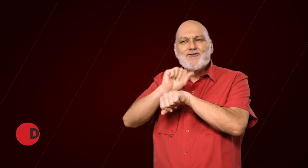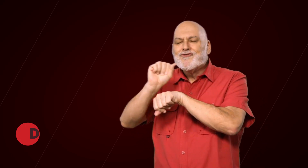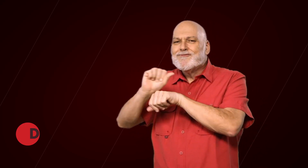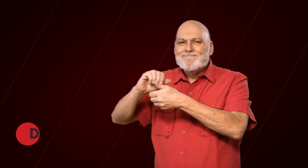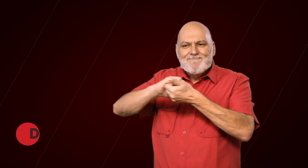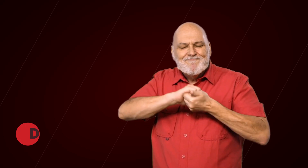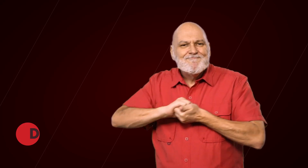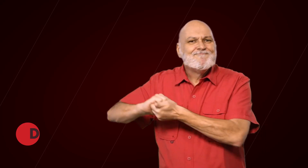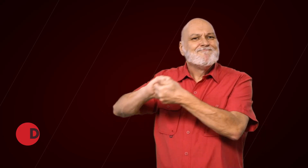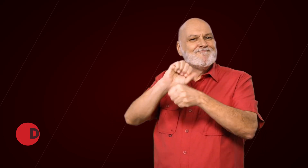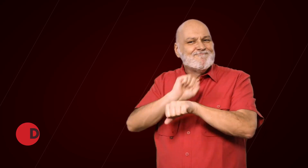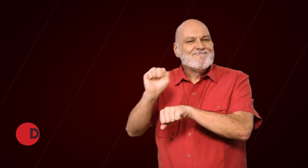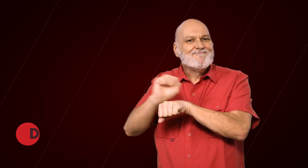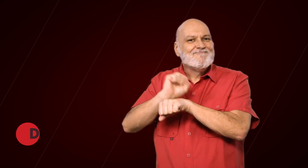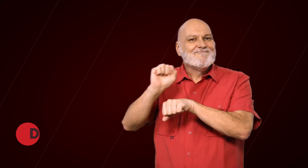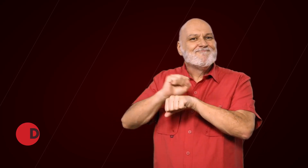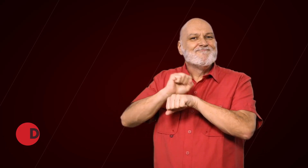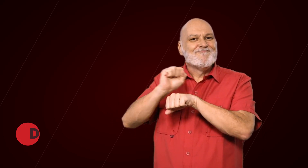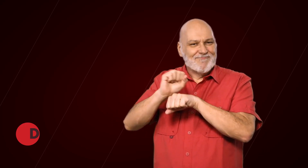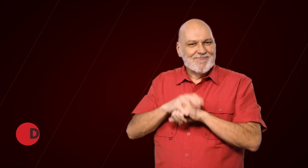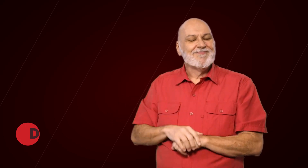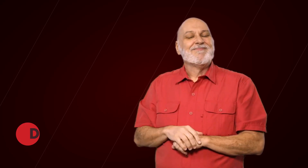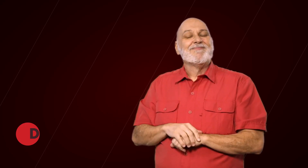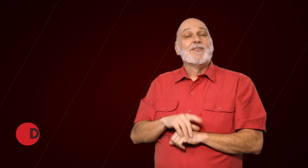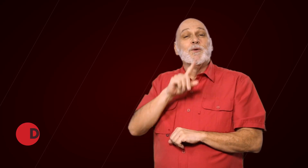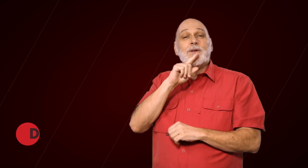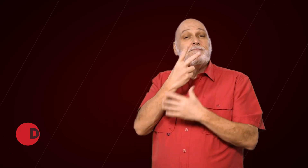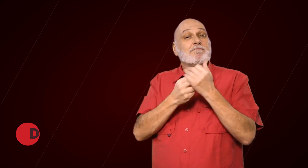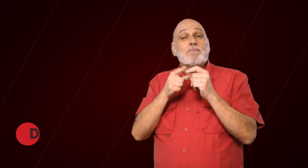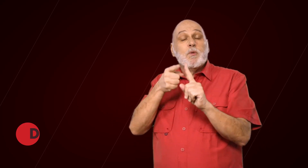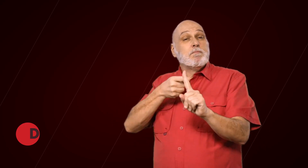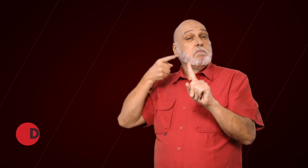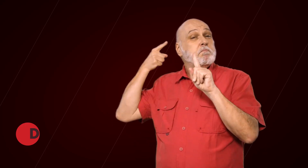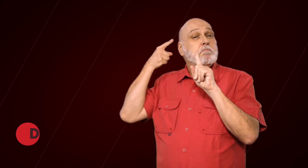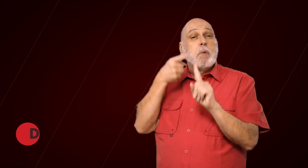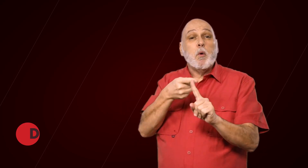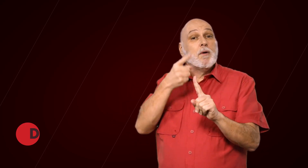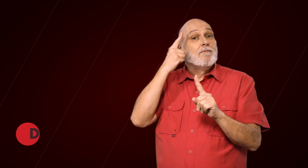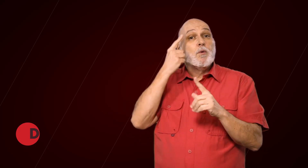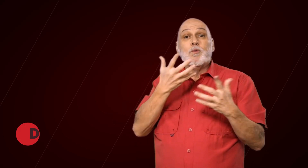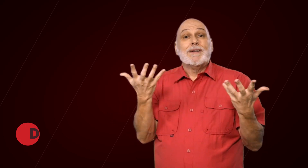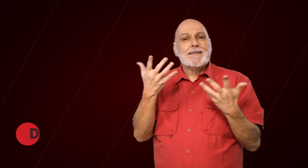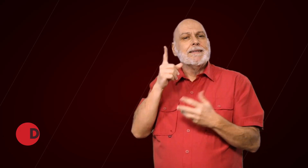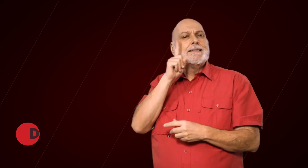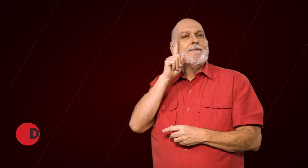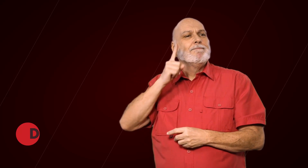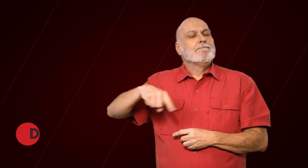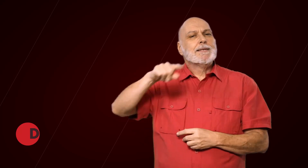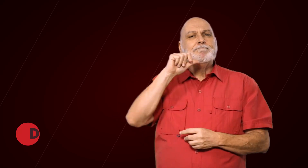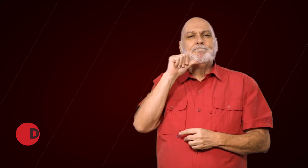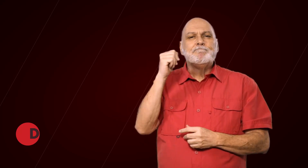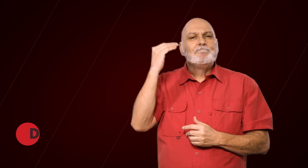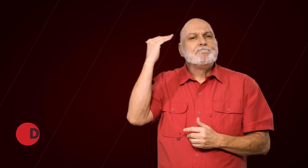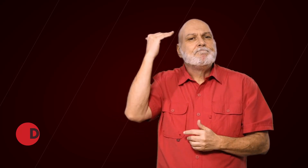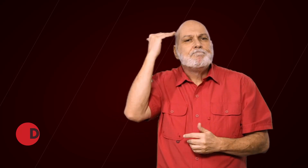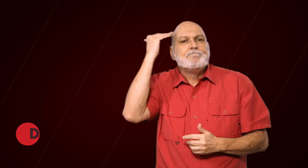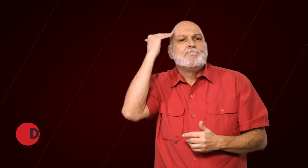the representatives for Ontario and they will work together.